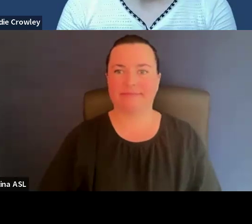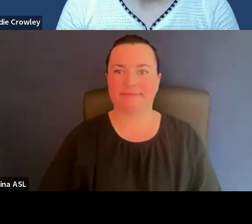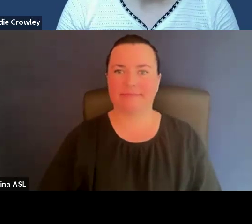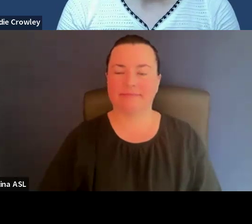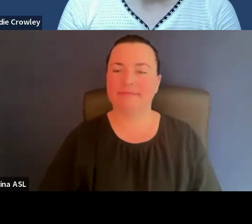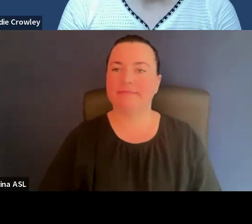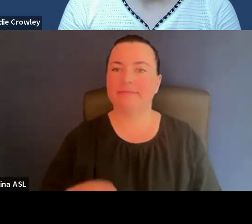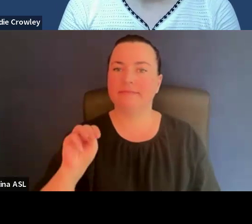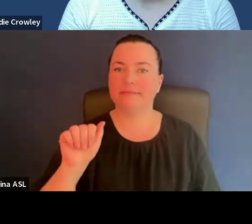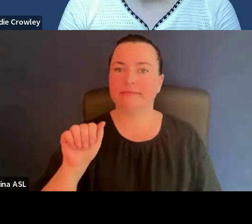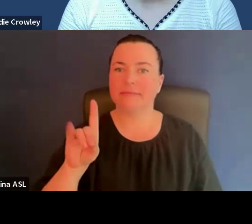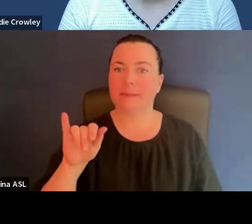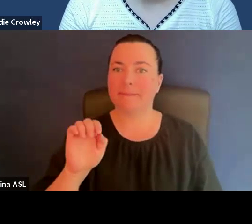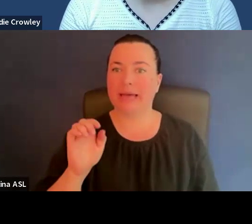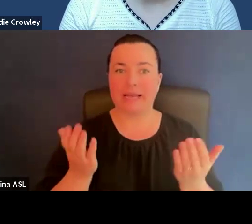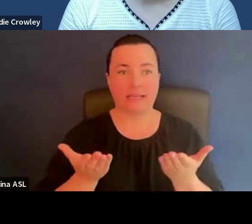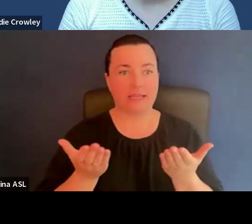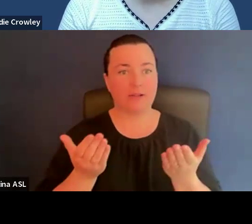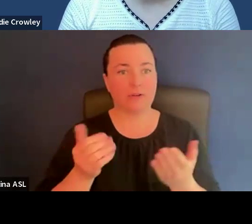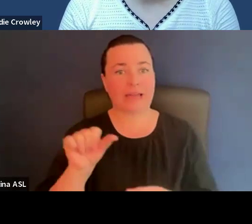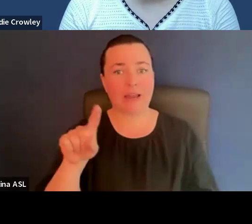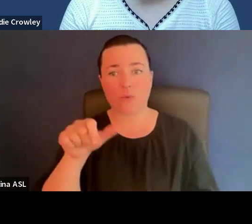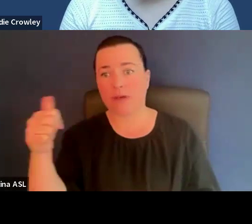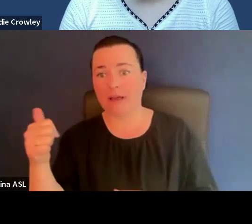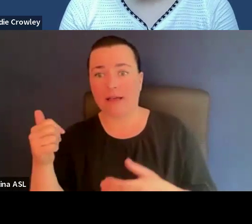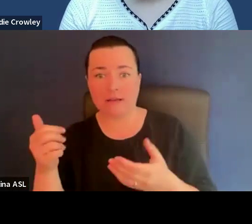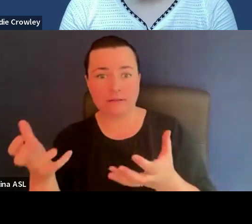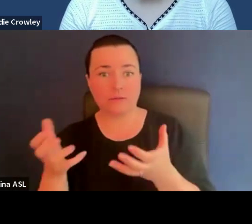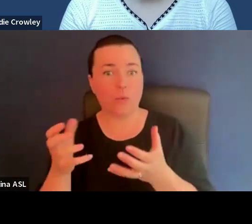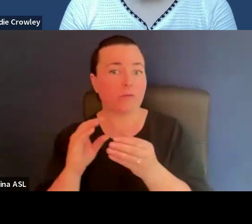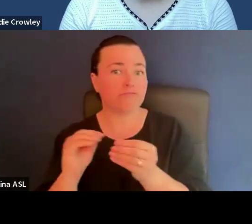Did anybody else want... This is Maddie, did anybody else wanna speak to that a little bit more,